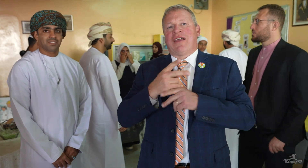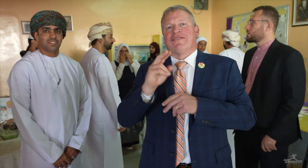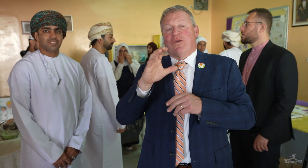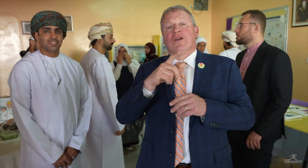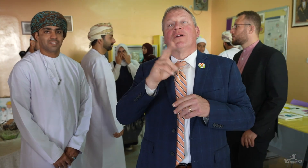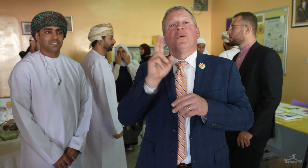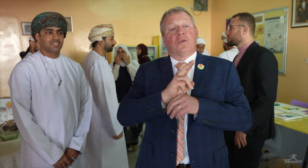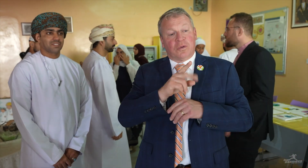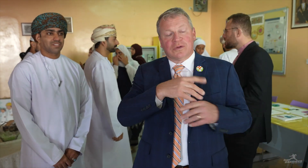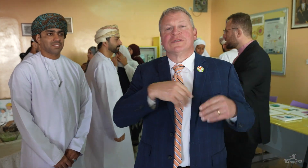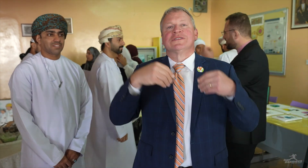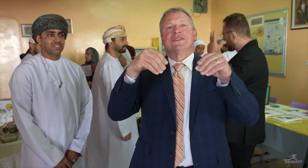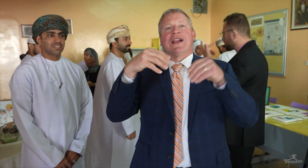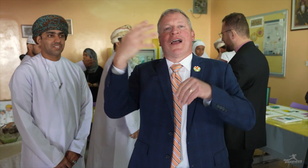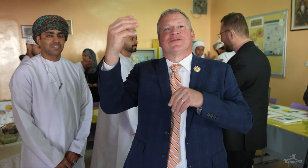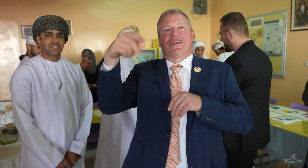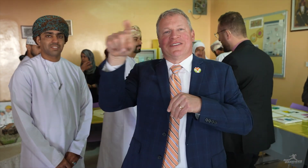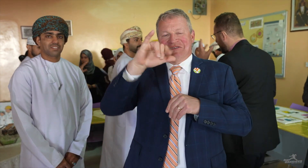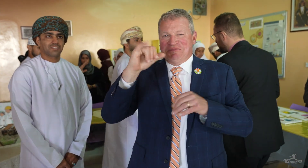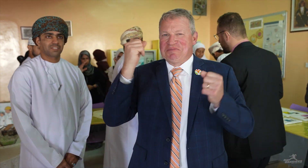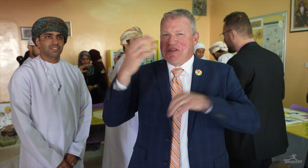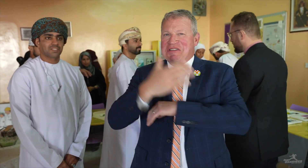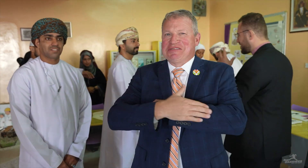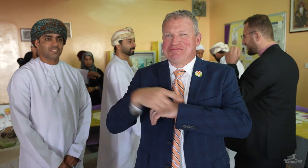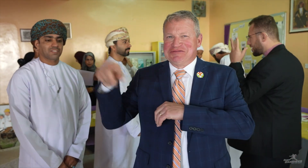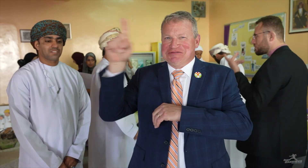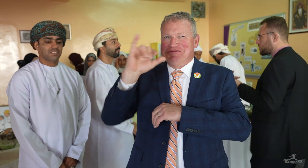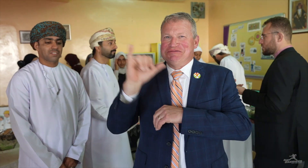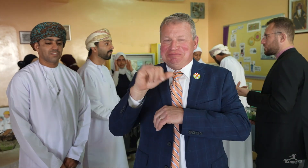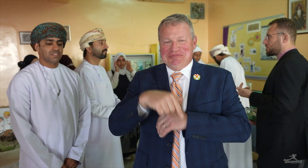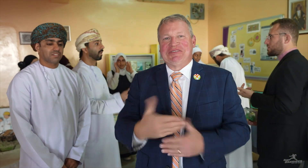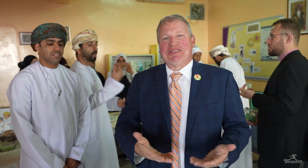The items made in this class are then sold, which other countries do as well as here in Oman.